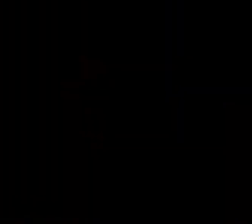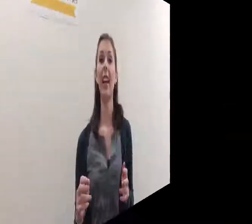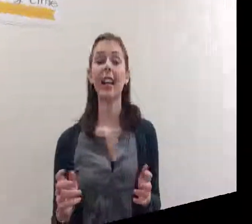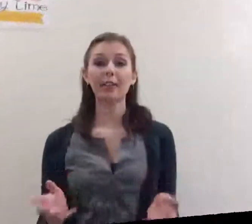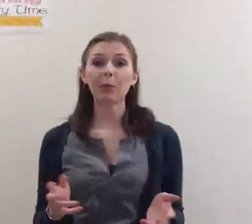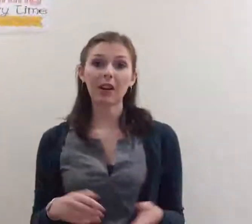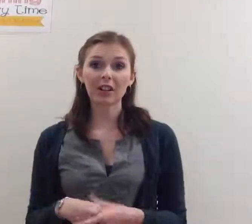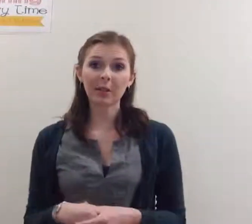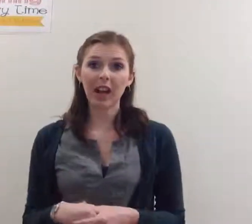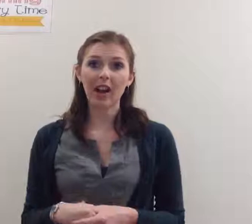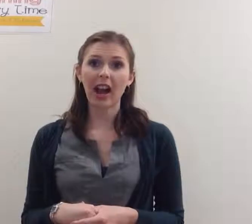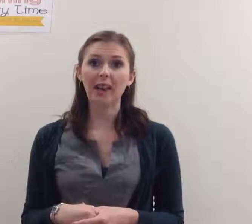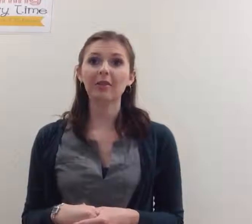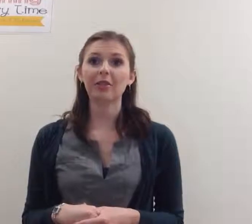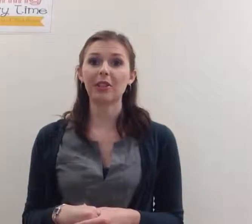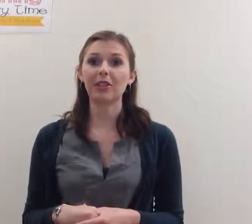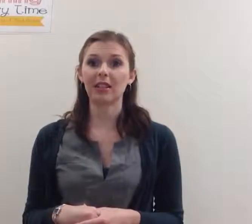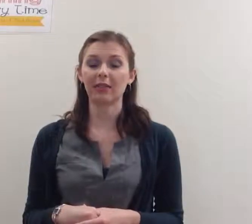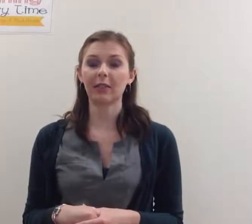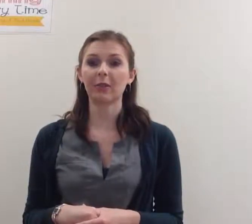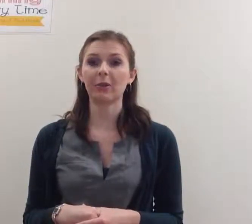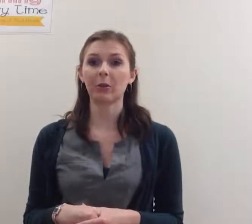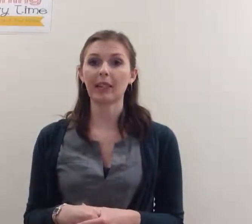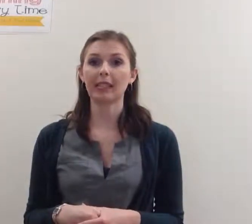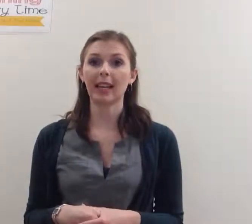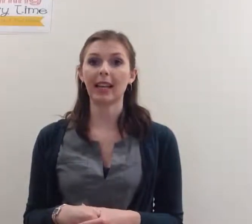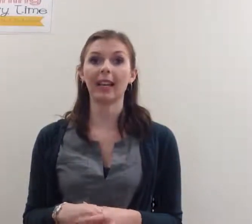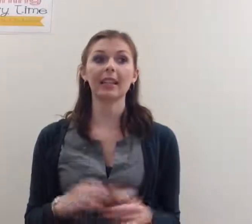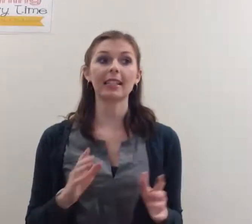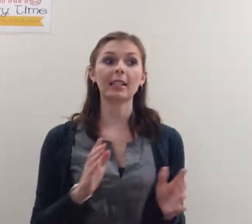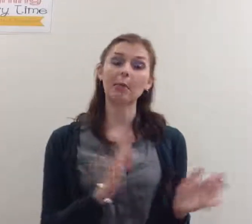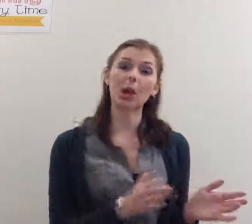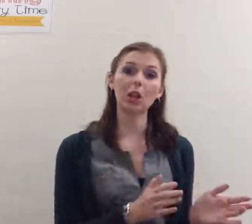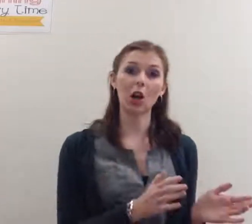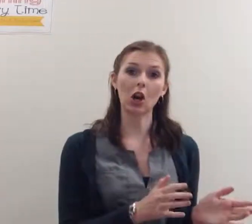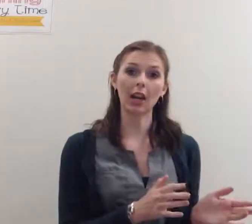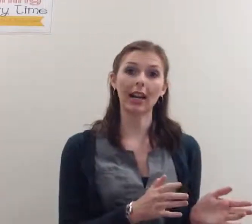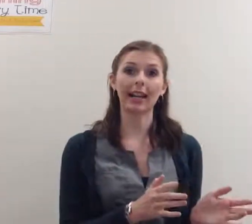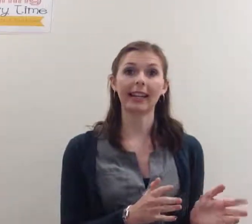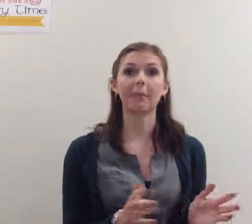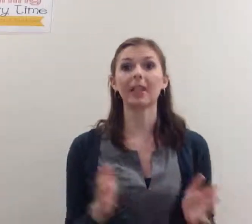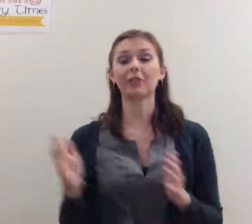If you're wondering about how to show the difference between say a small car and a big